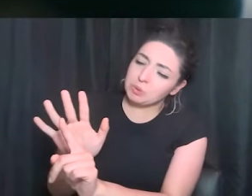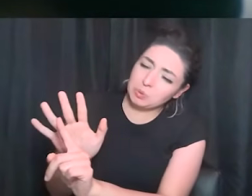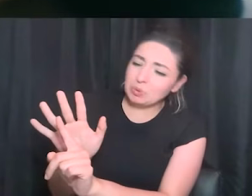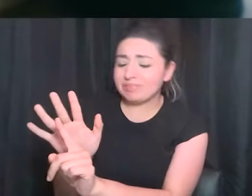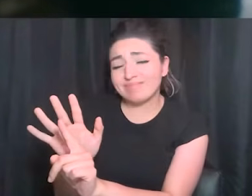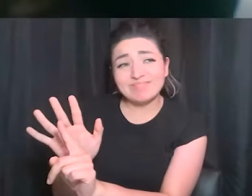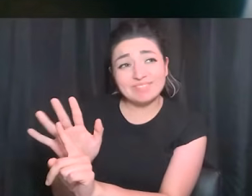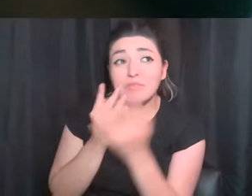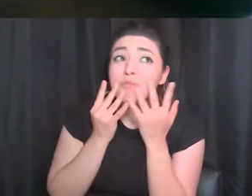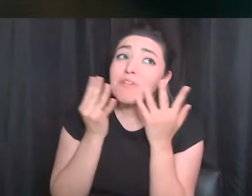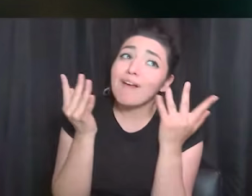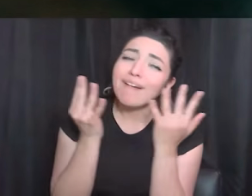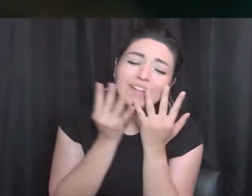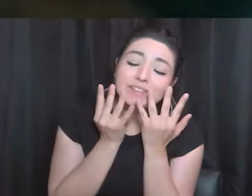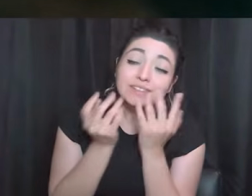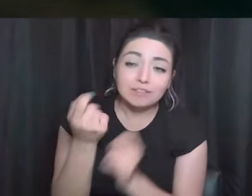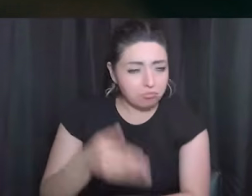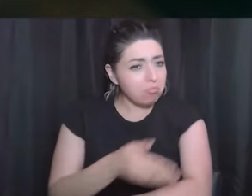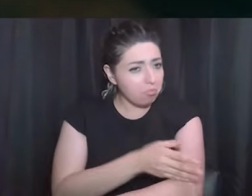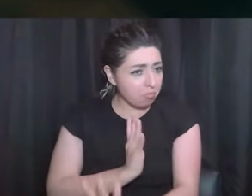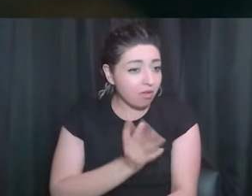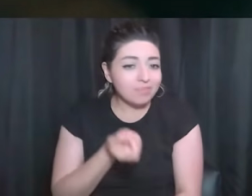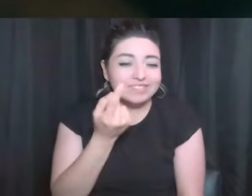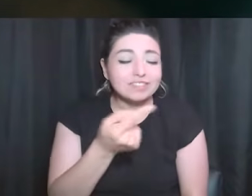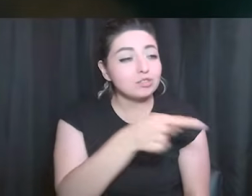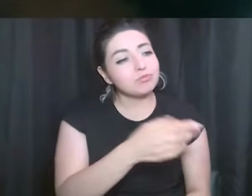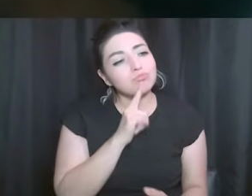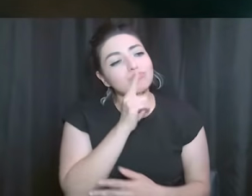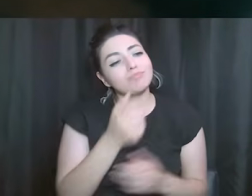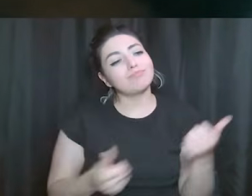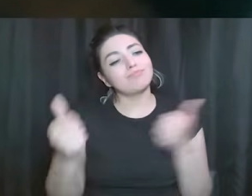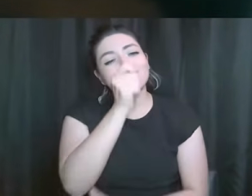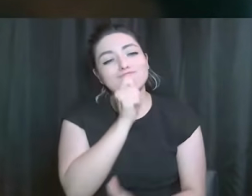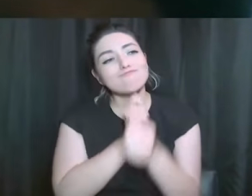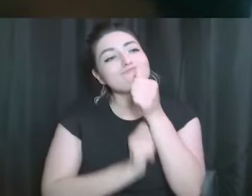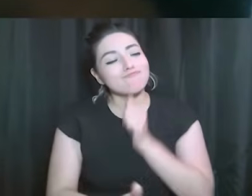Right? But you roll with it better than most. You're the longest partner he's ever had.